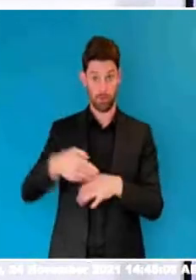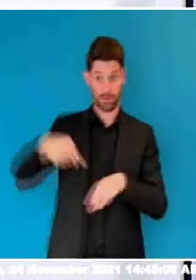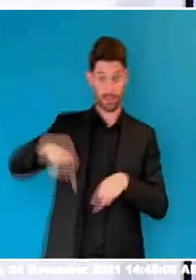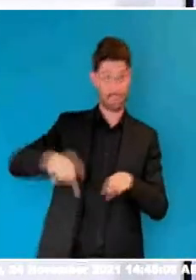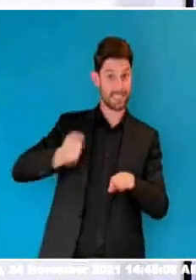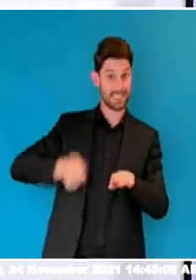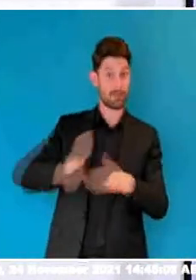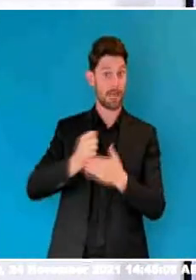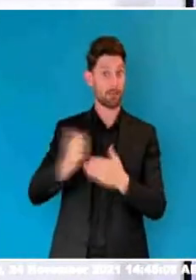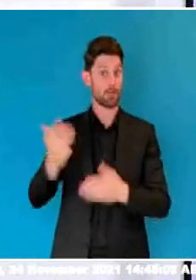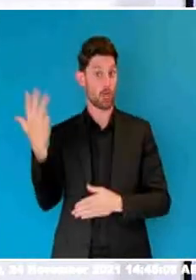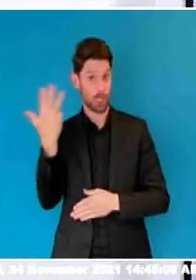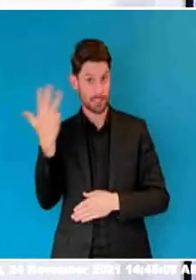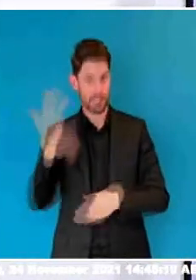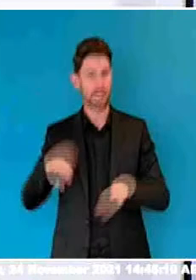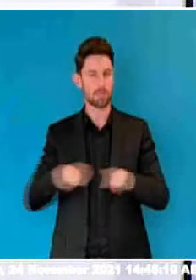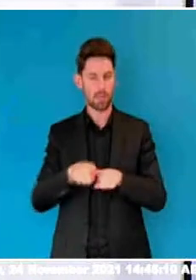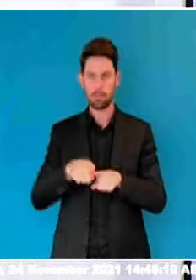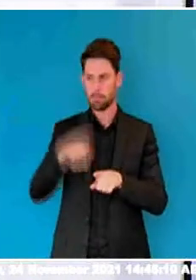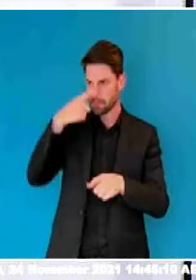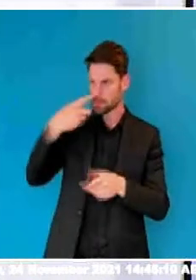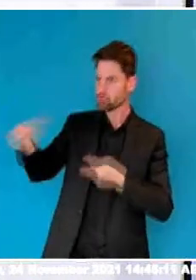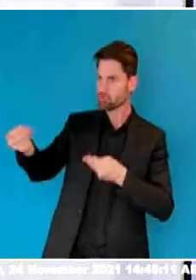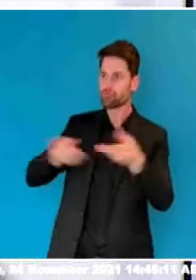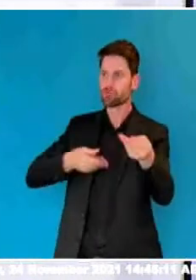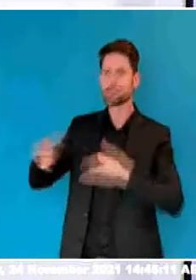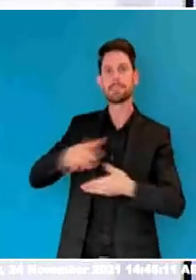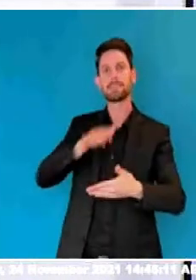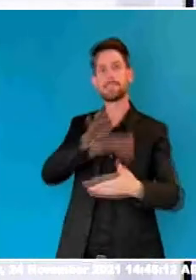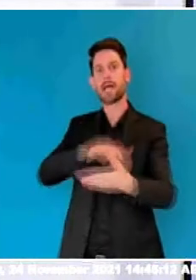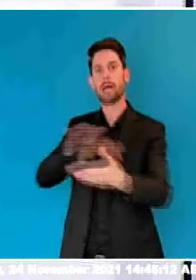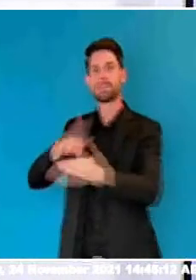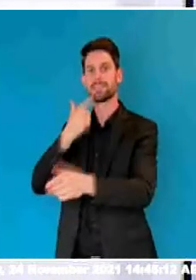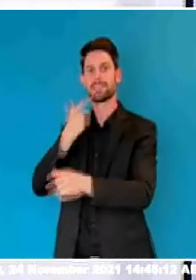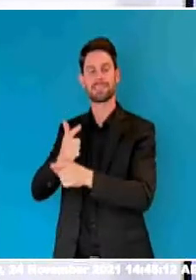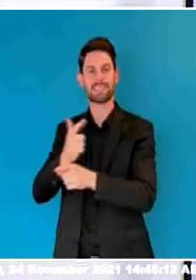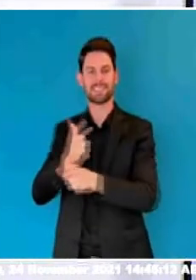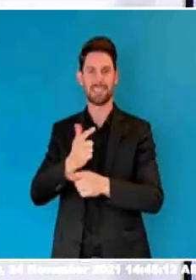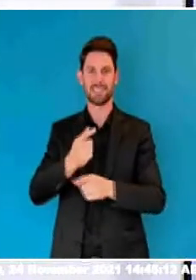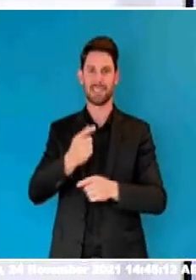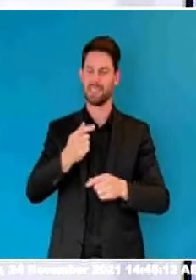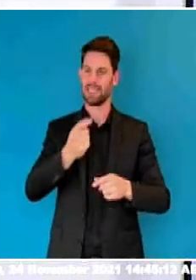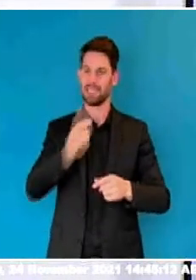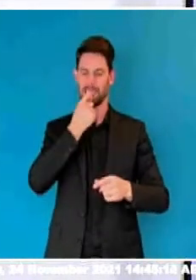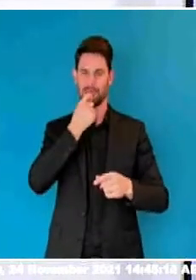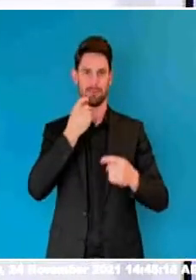information provided to the Royal Commission is this sort of push pull tension on